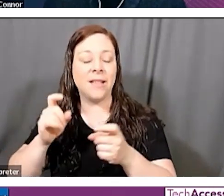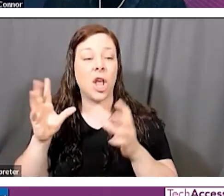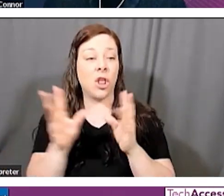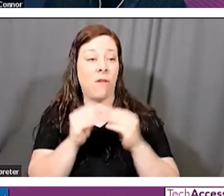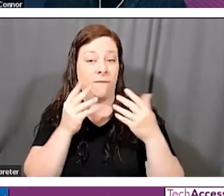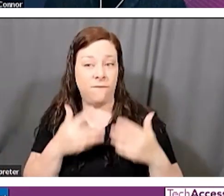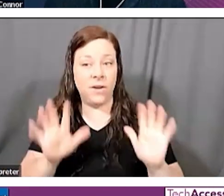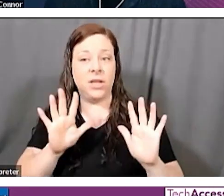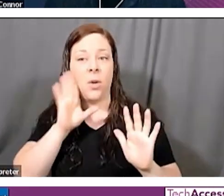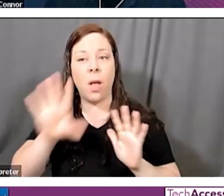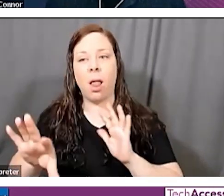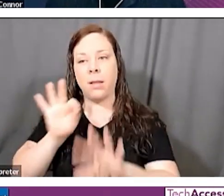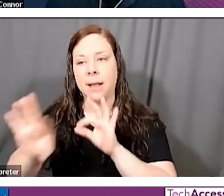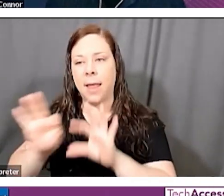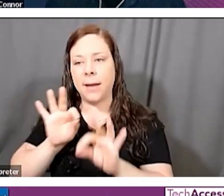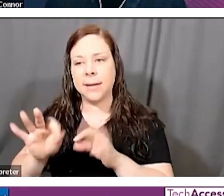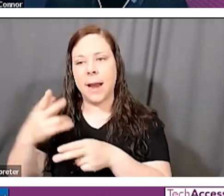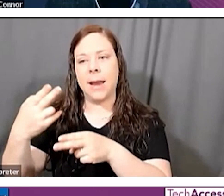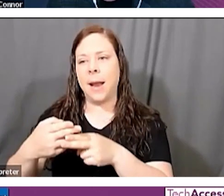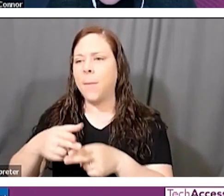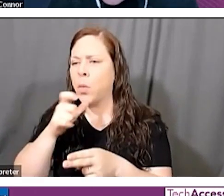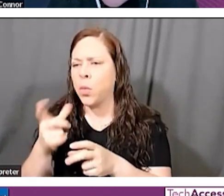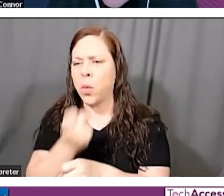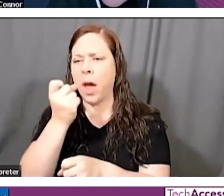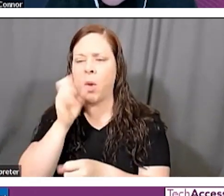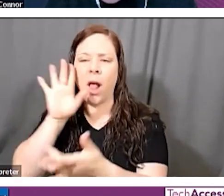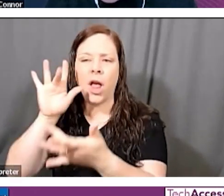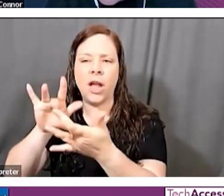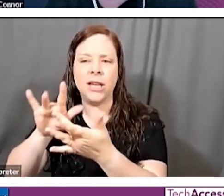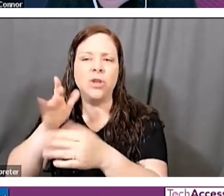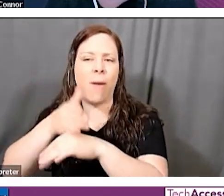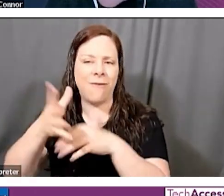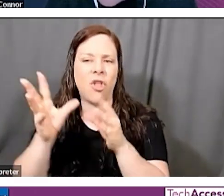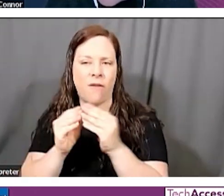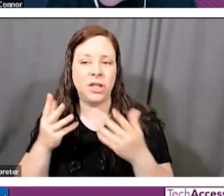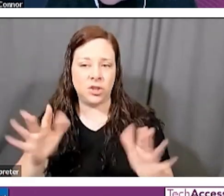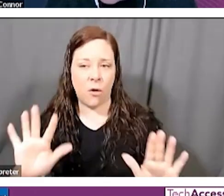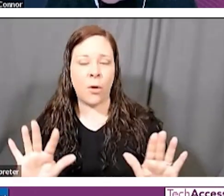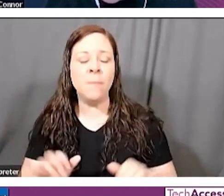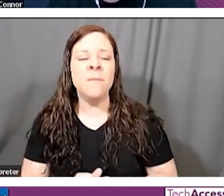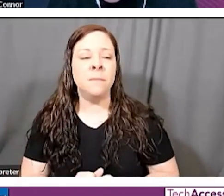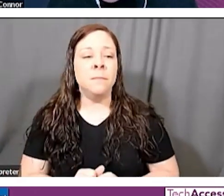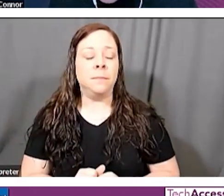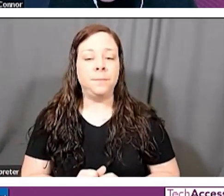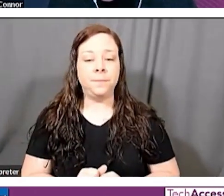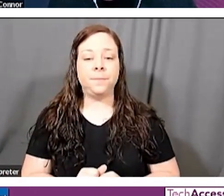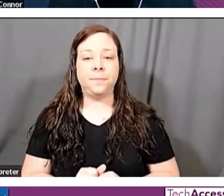And we'll contact everybody in mails all out after the fact. So anyway, with that being said, let's jump